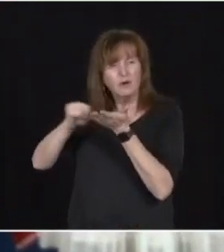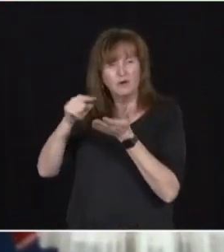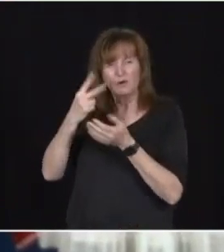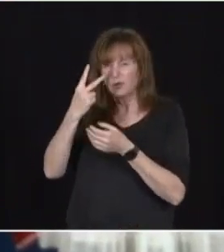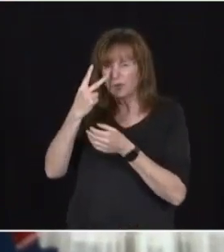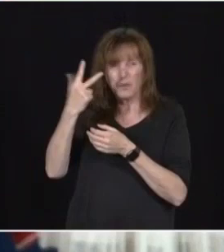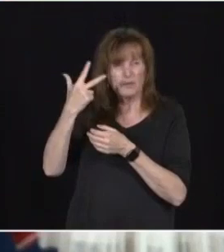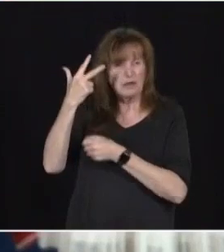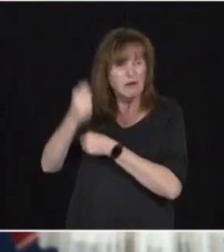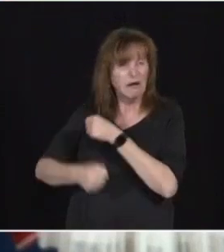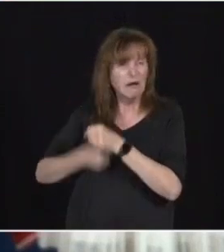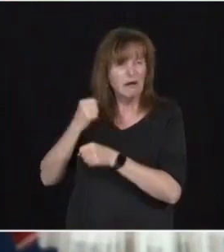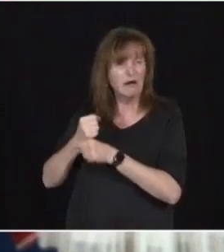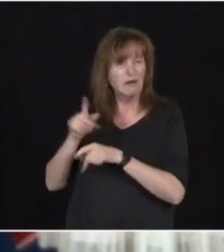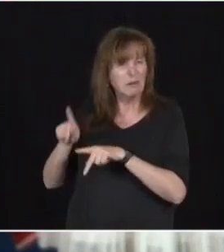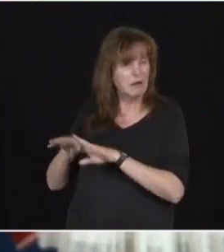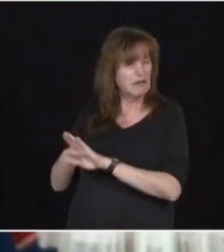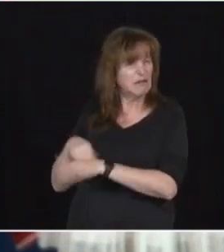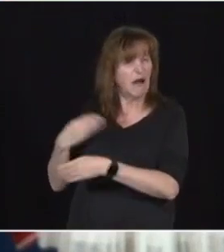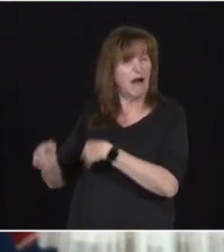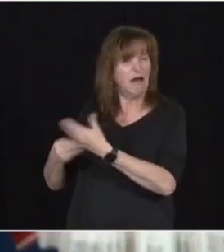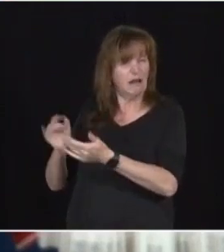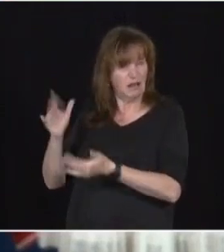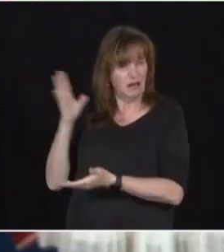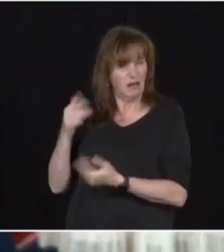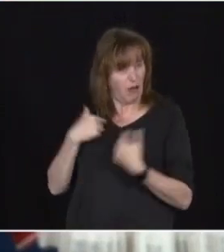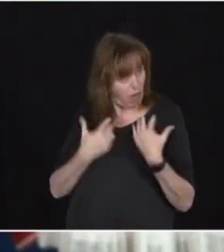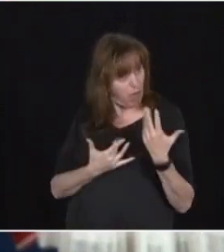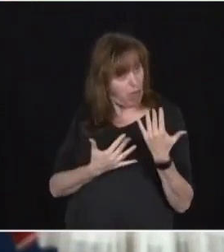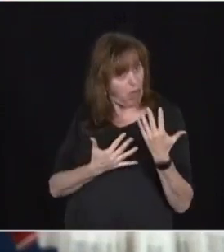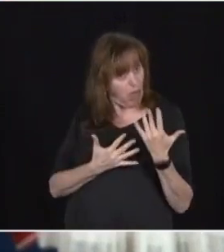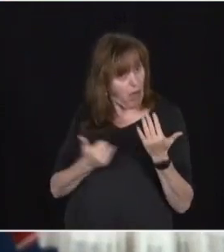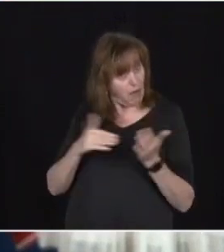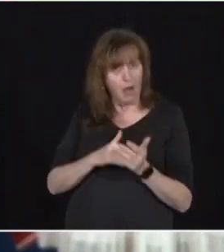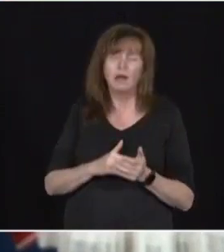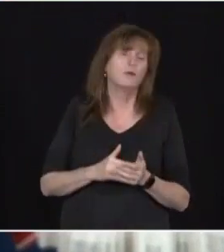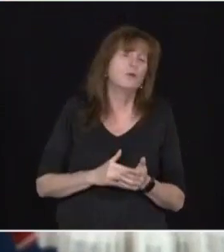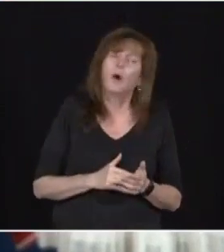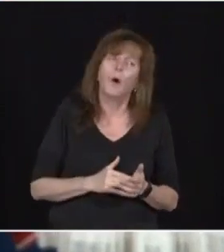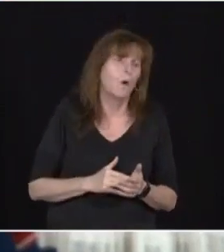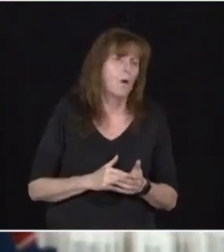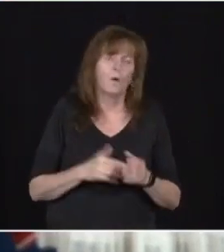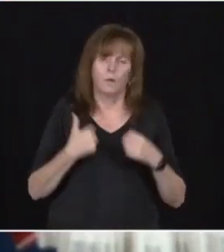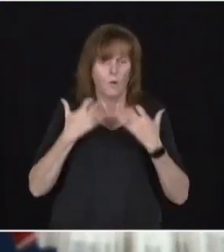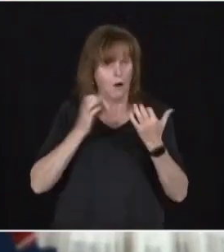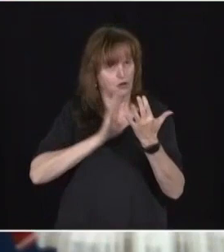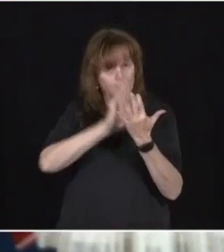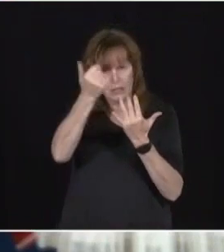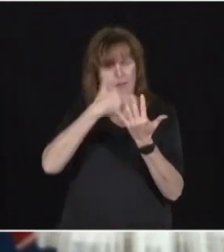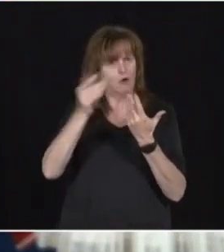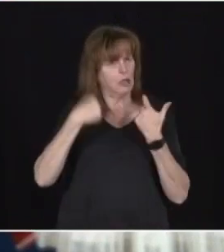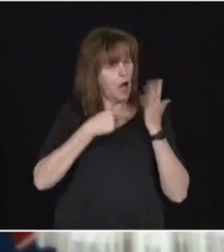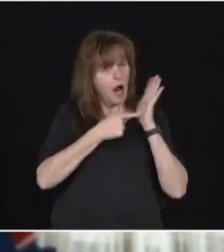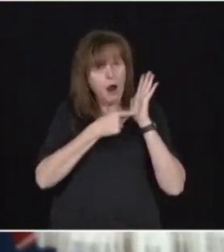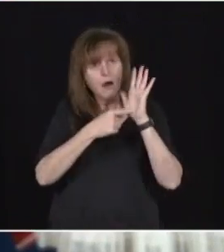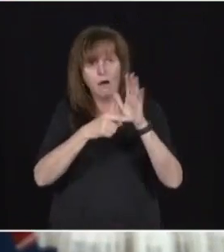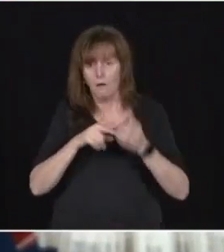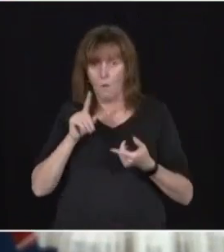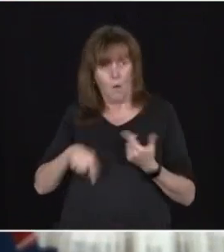to get answers while people are dying. We need answers now! It's going to be fully transparent. Anything I see, the people will see.